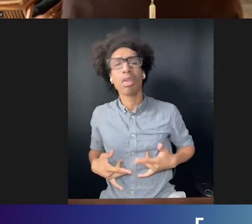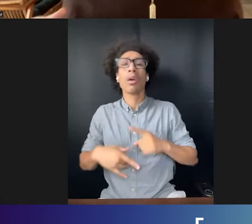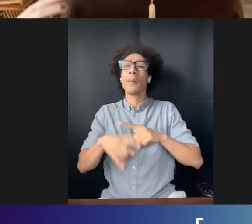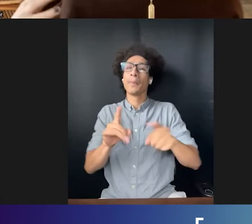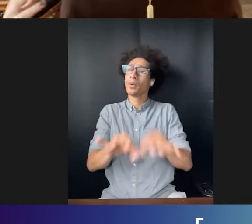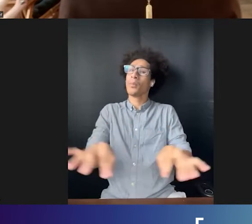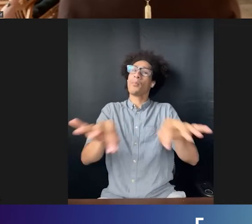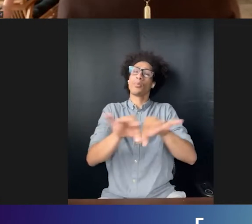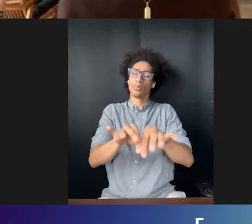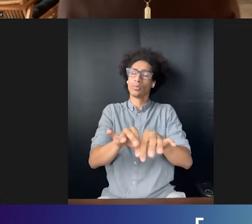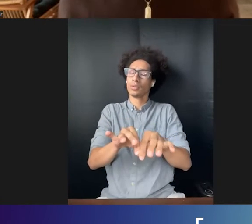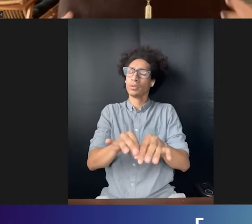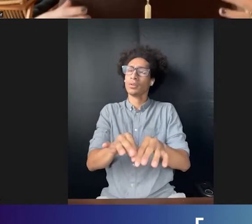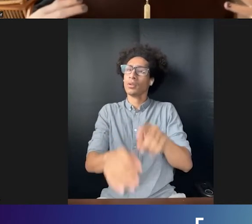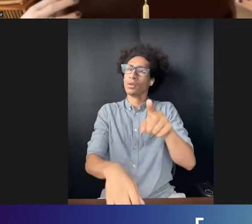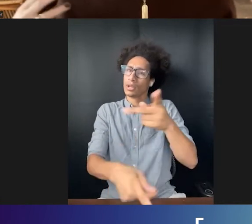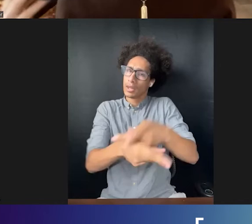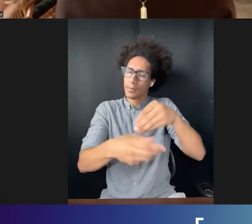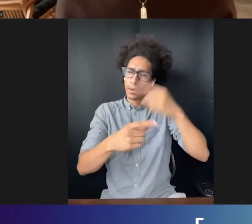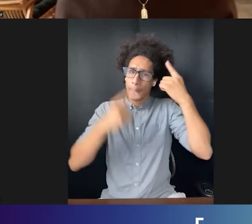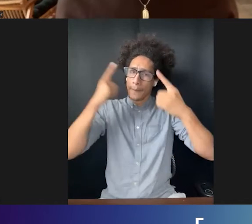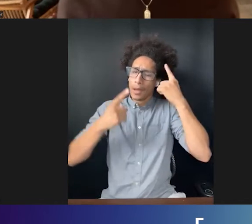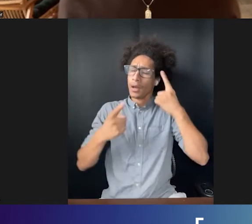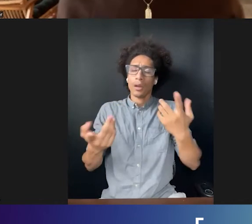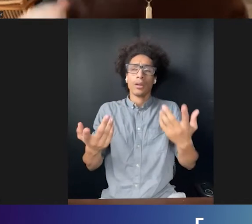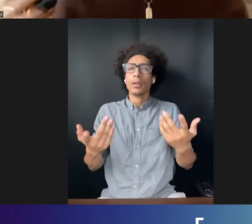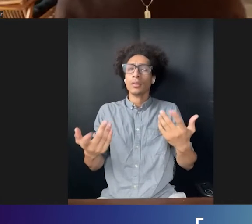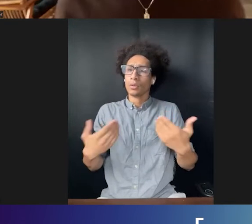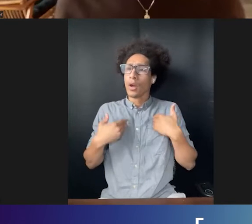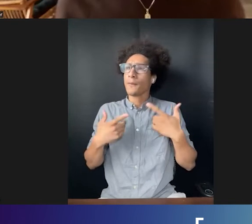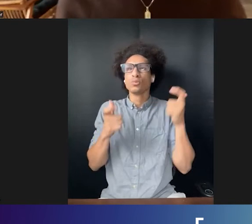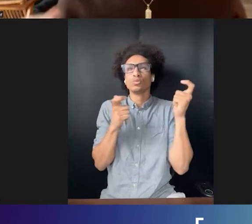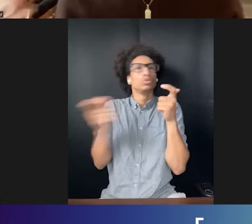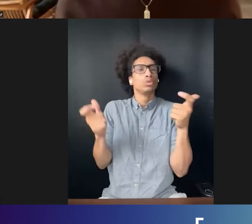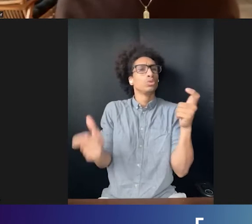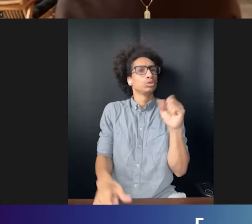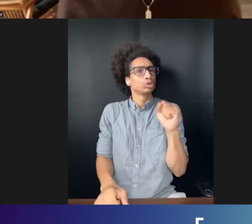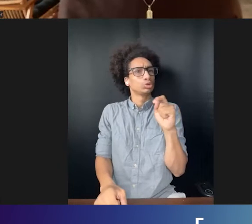you know, studio with an incredible marketing budget and resources and a team behind you,